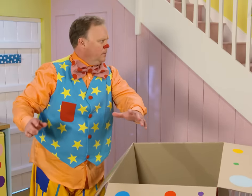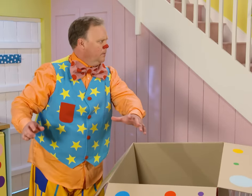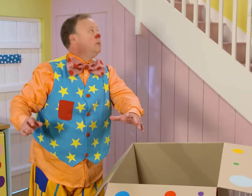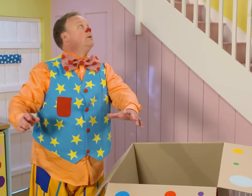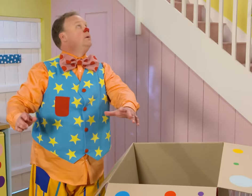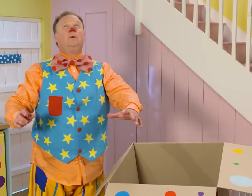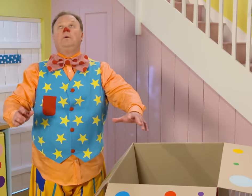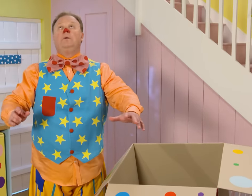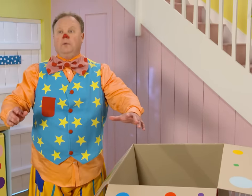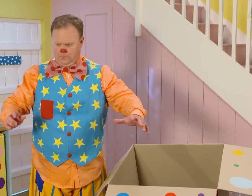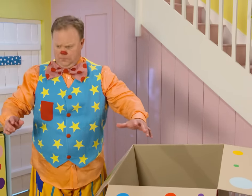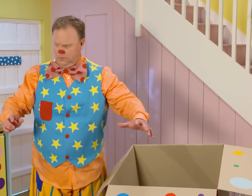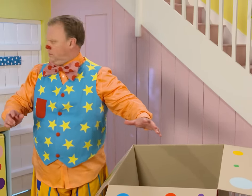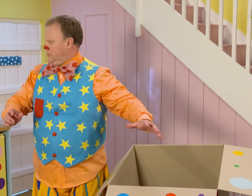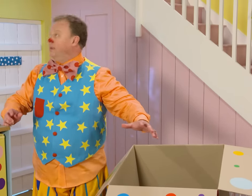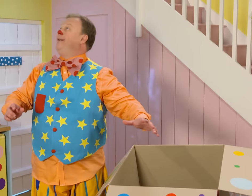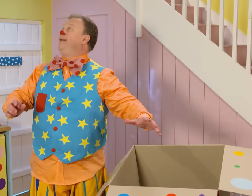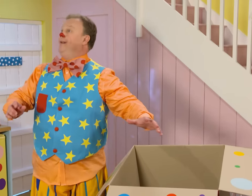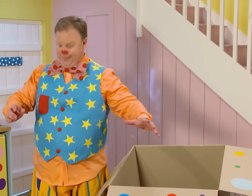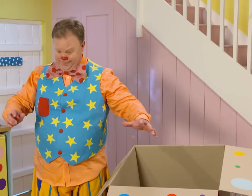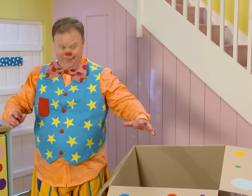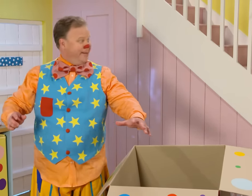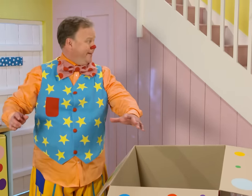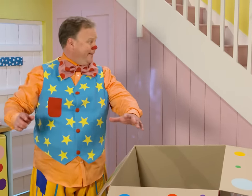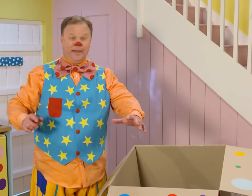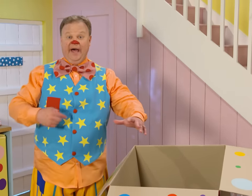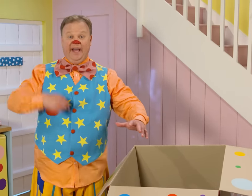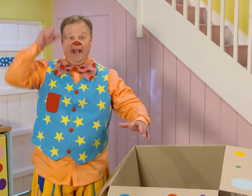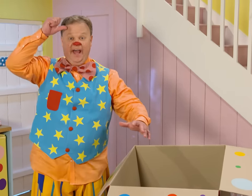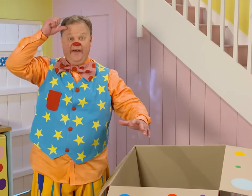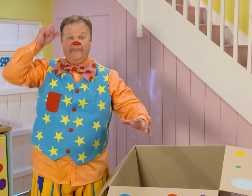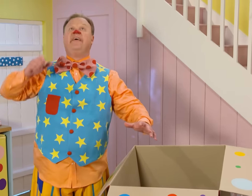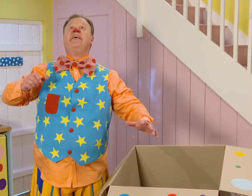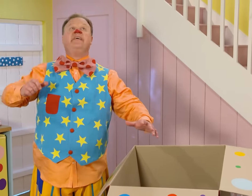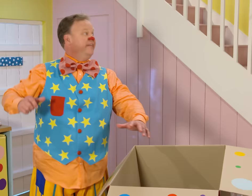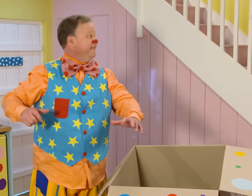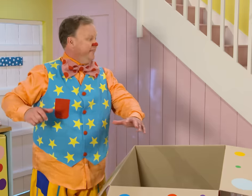that's a very bouncy ball mr tumble oh i know where